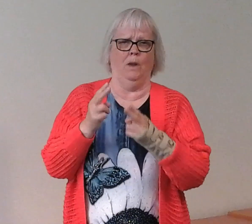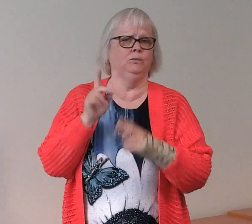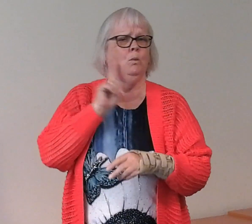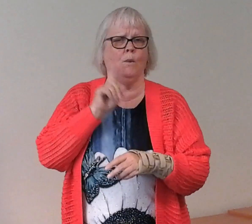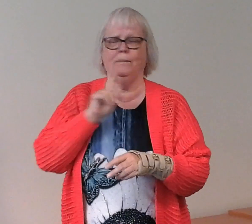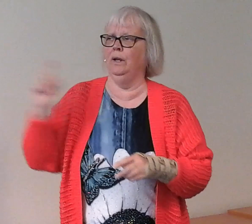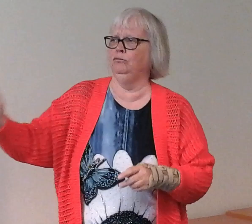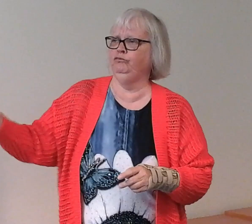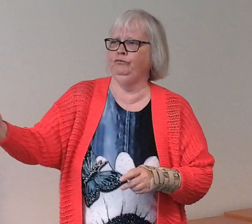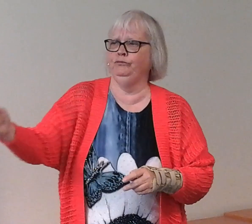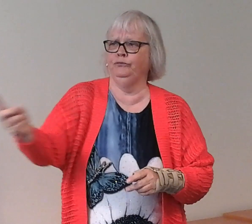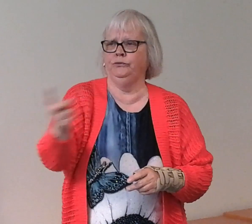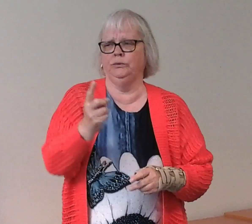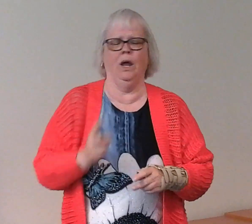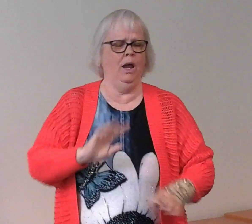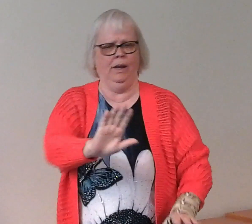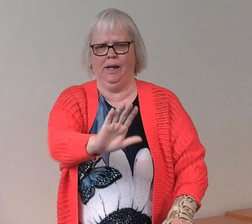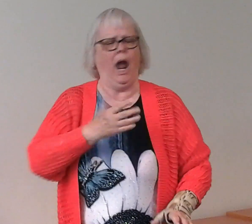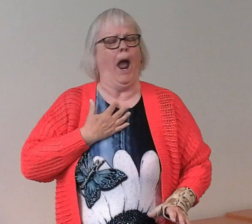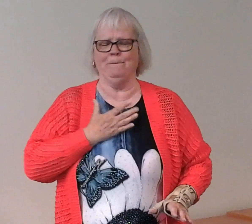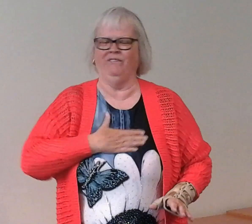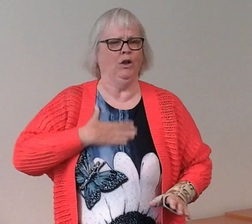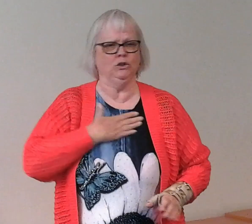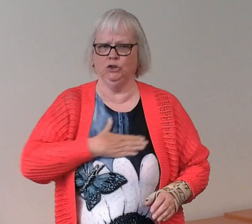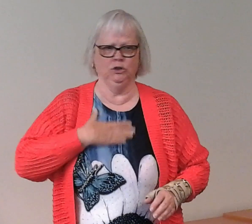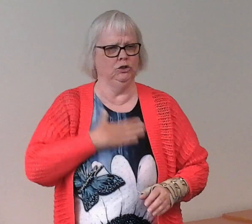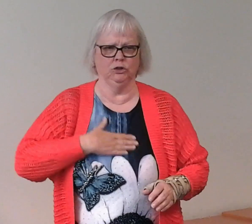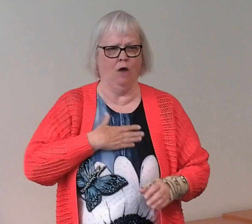interpreter (a lady) finally arrived and come into the hospital apologising